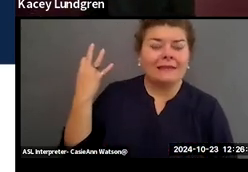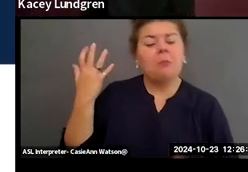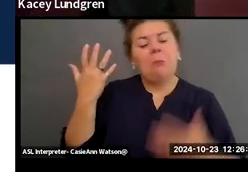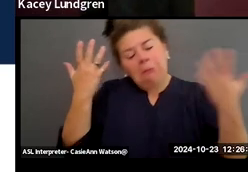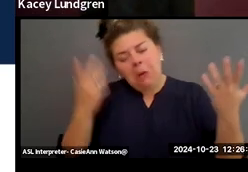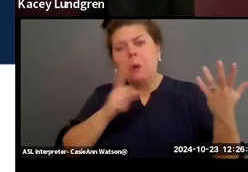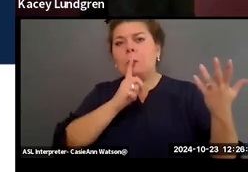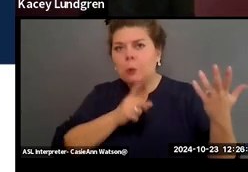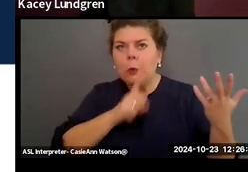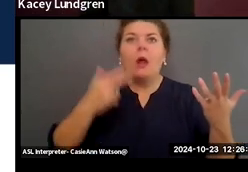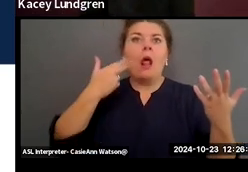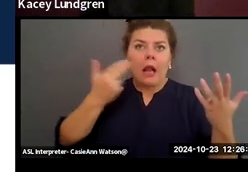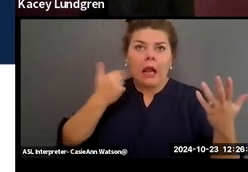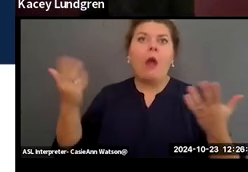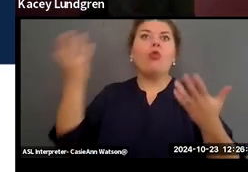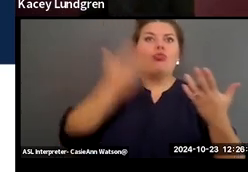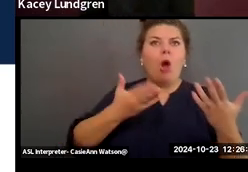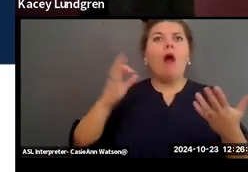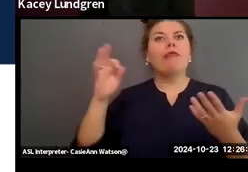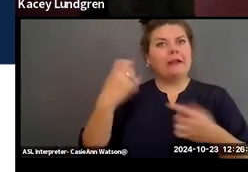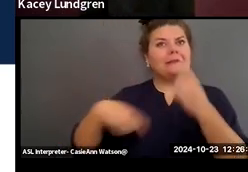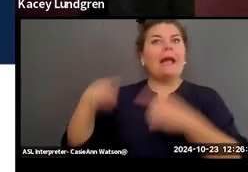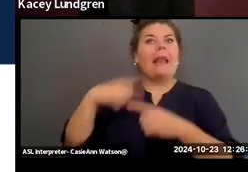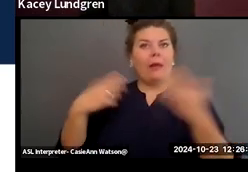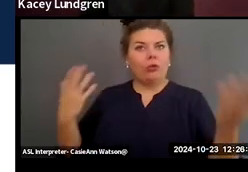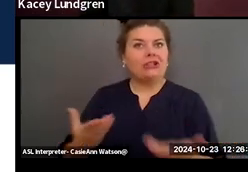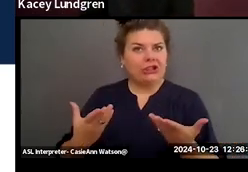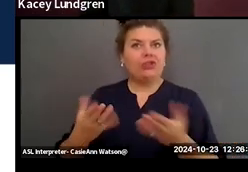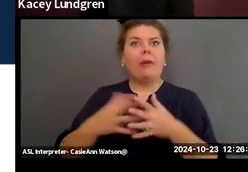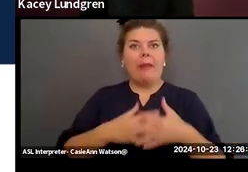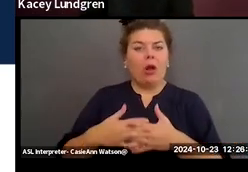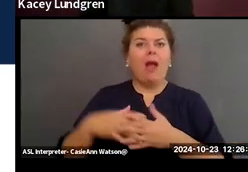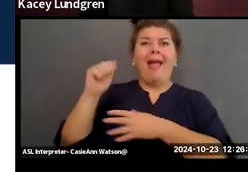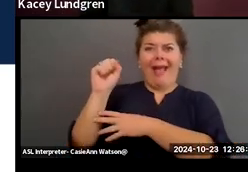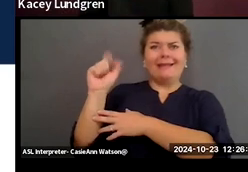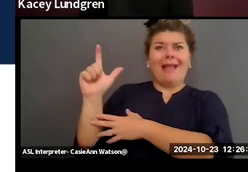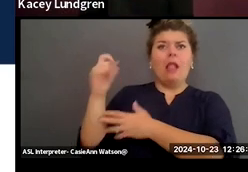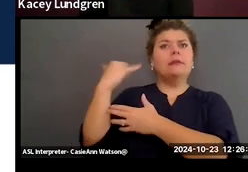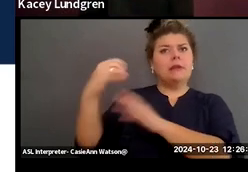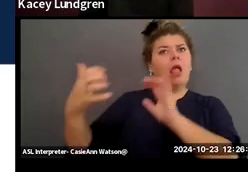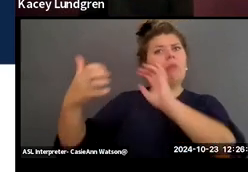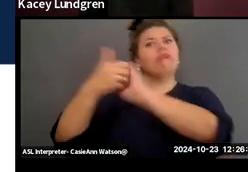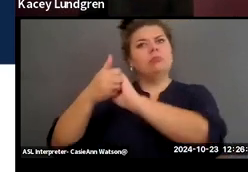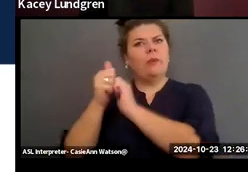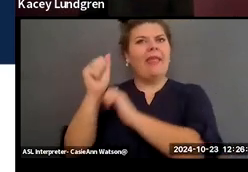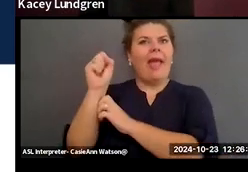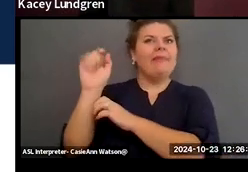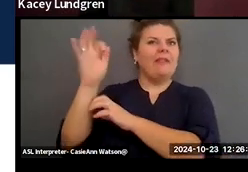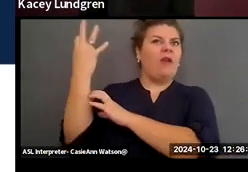Laurent Clerc brought French Sign Language to America. ASL is still considered to be a part of the French Sign Language family.